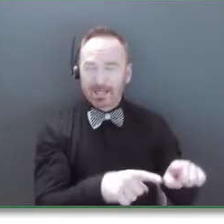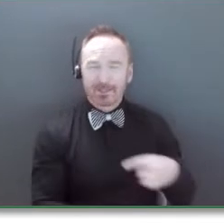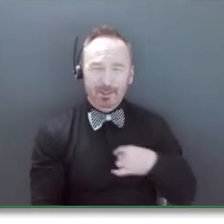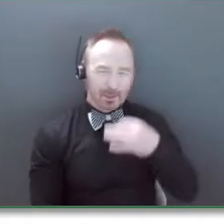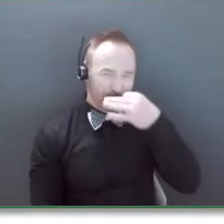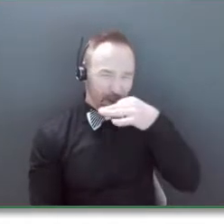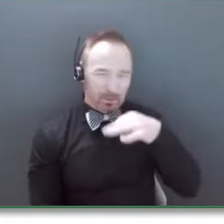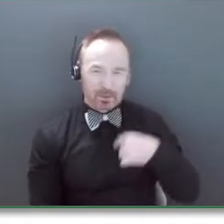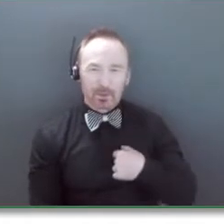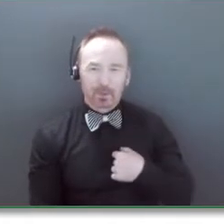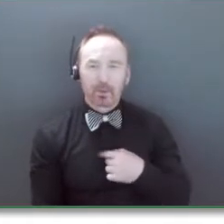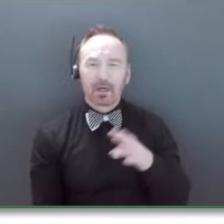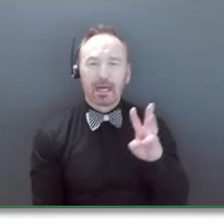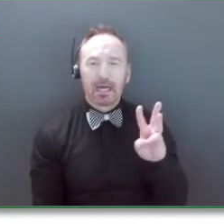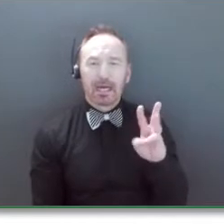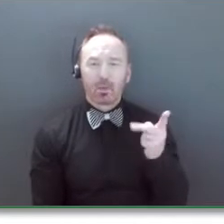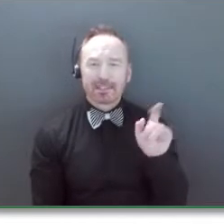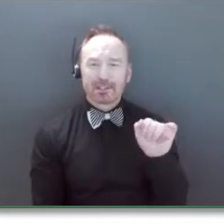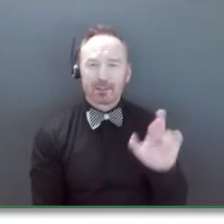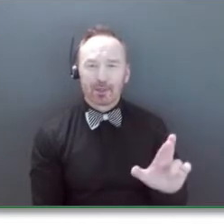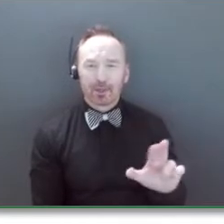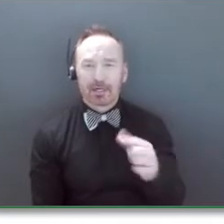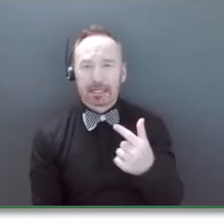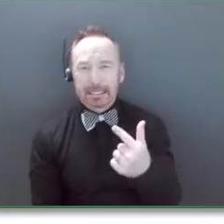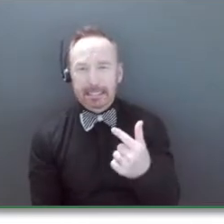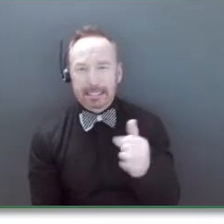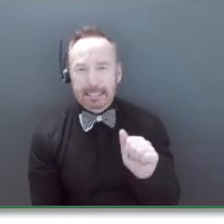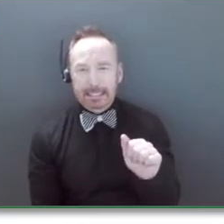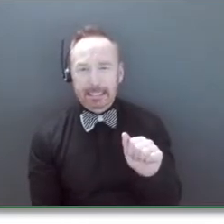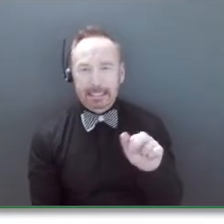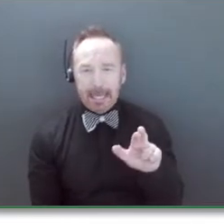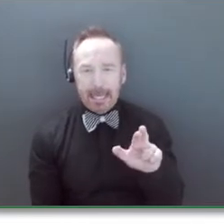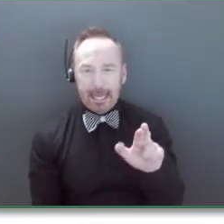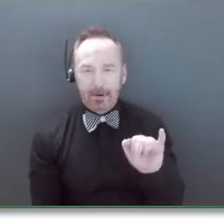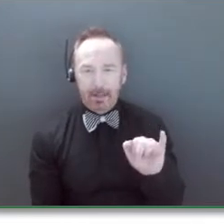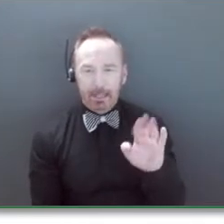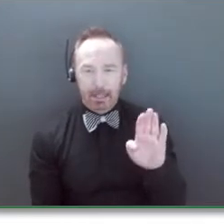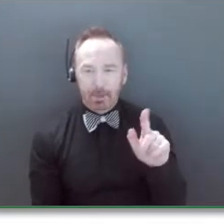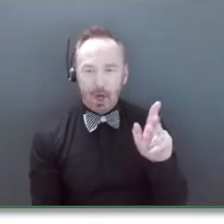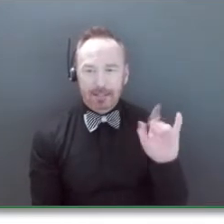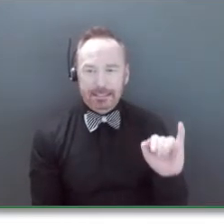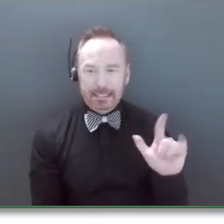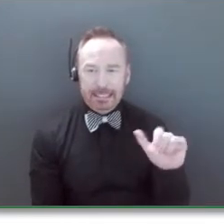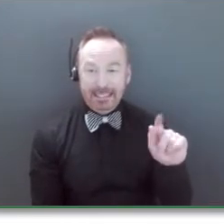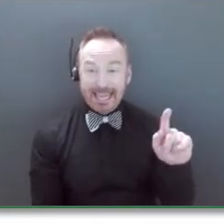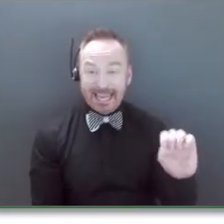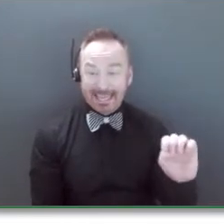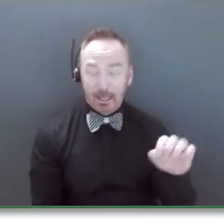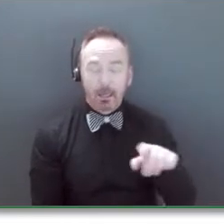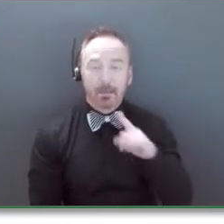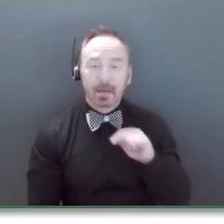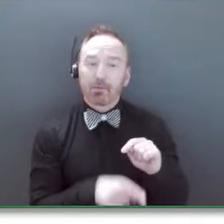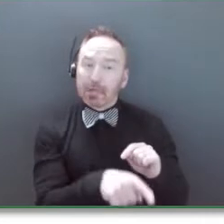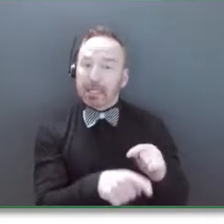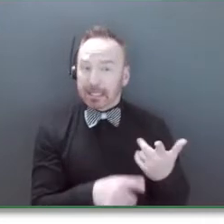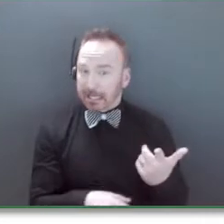was roughly a 12-hour round-trip hike. So not for everybody but definitely for those that are that are